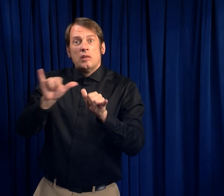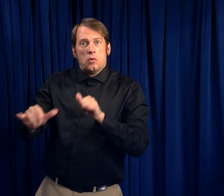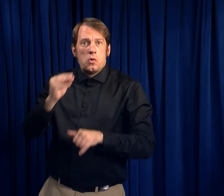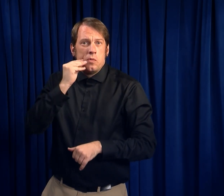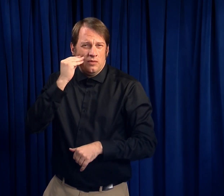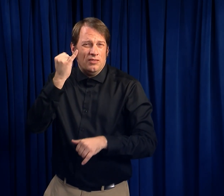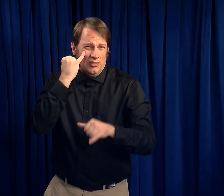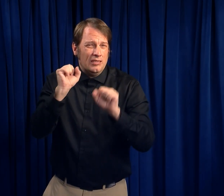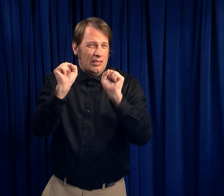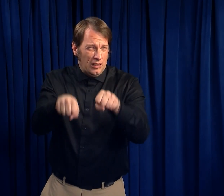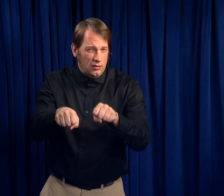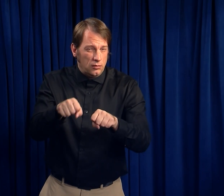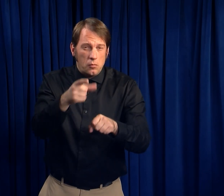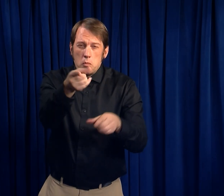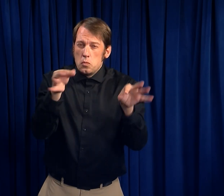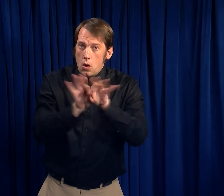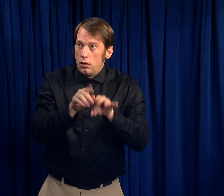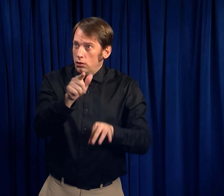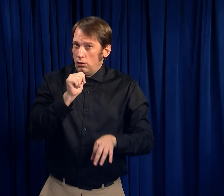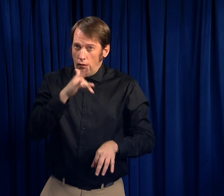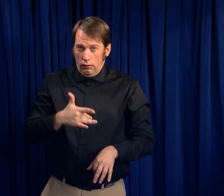especially if you are not feeling well.